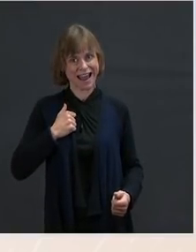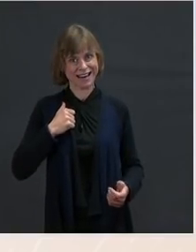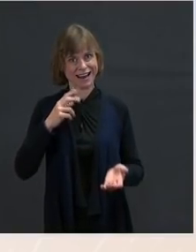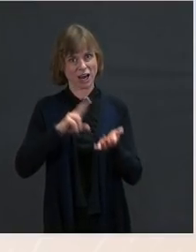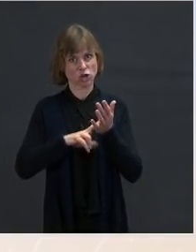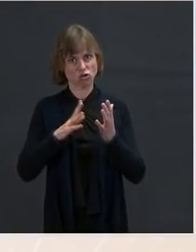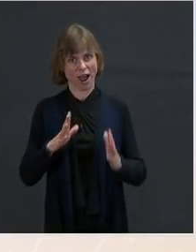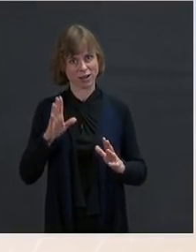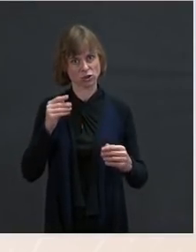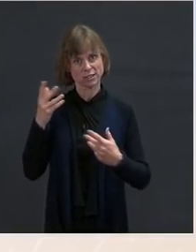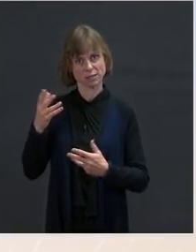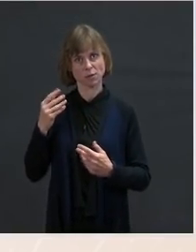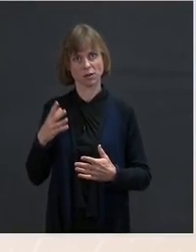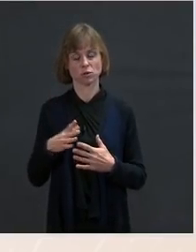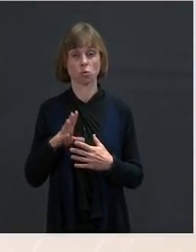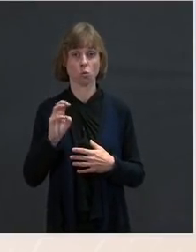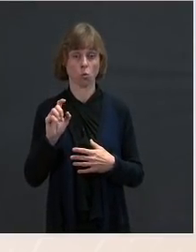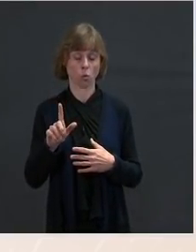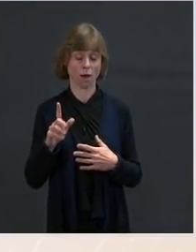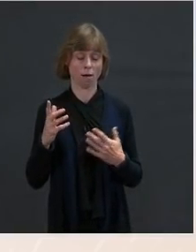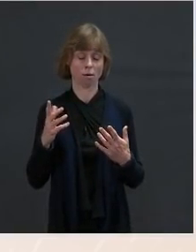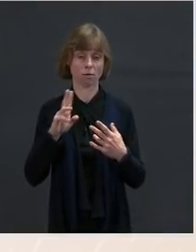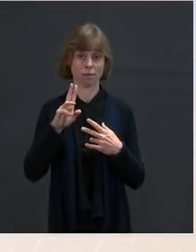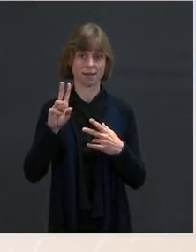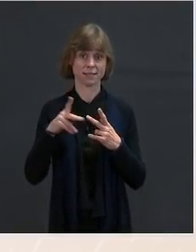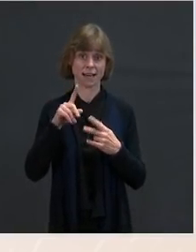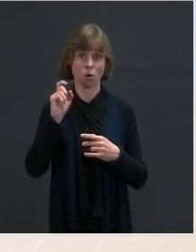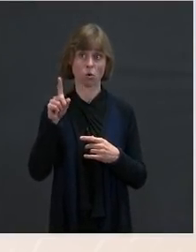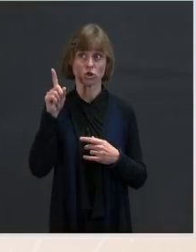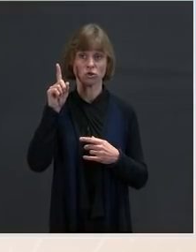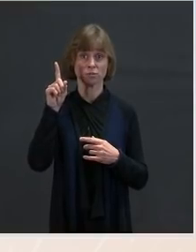Ms. Psaki: Well, on the second one, you know, he signed an executive order;